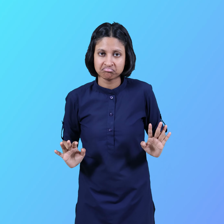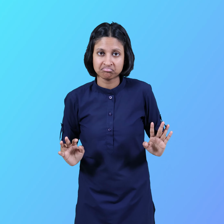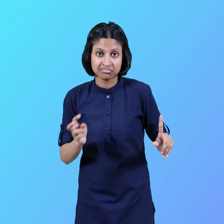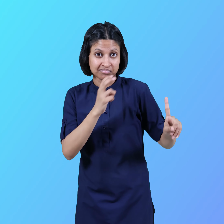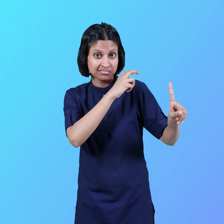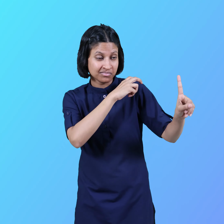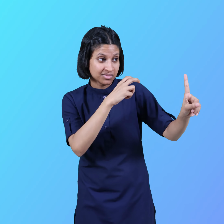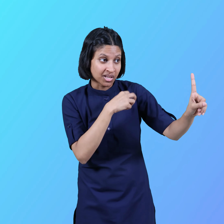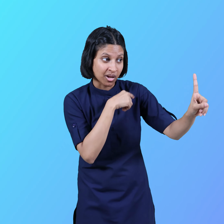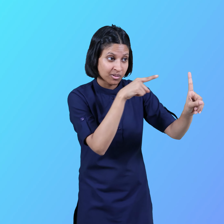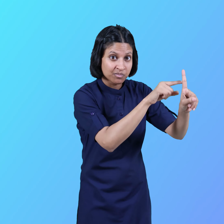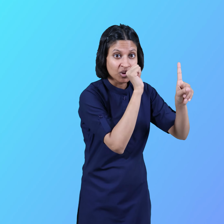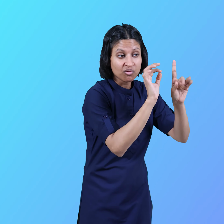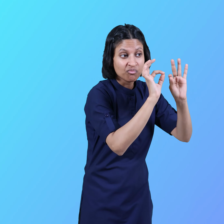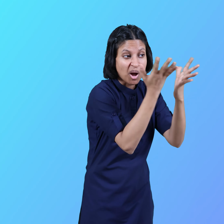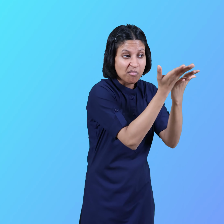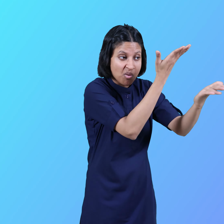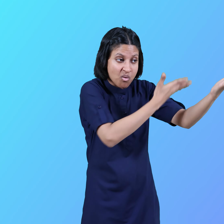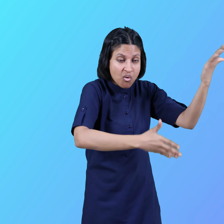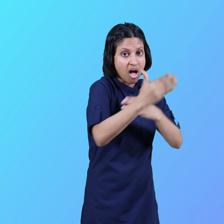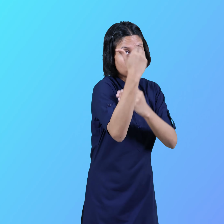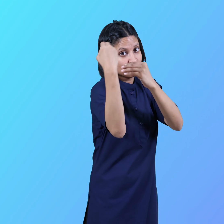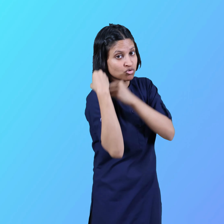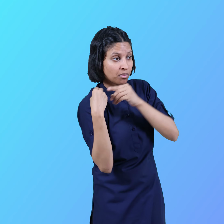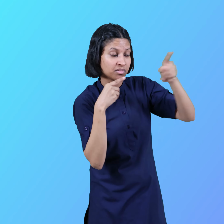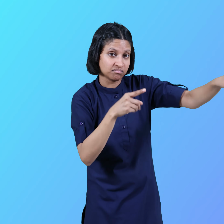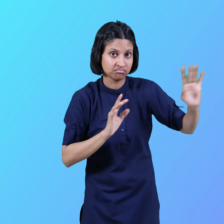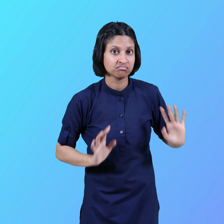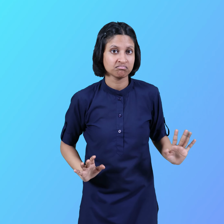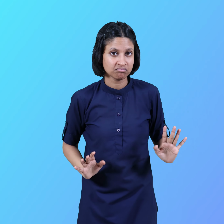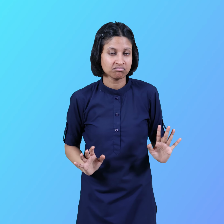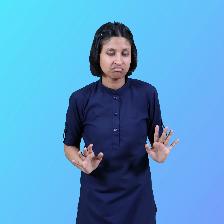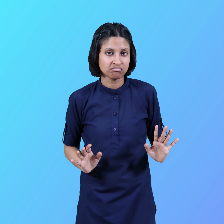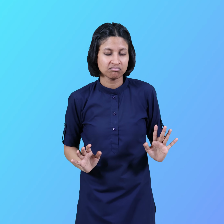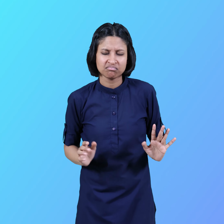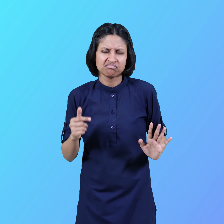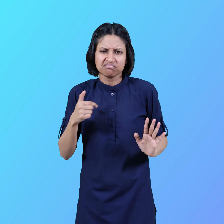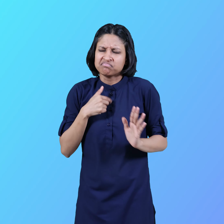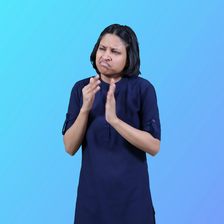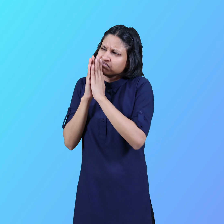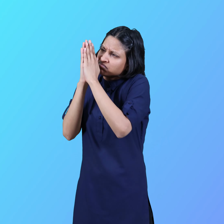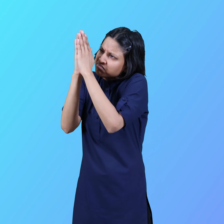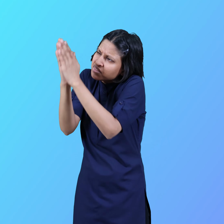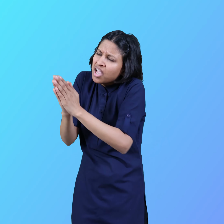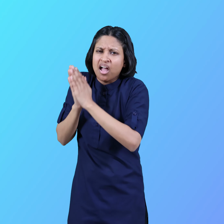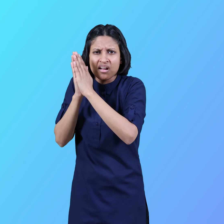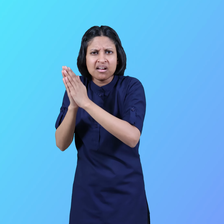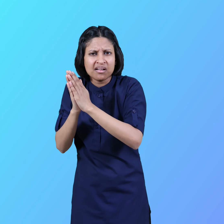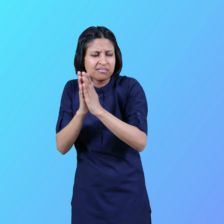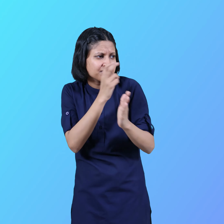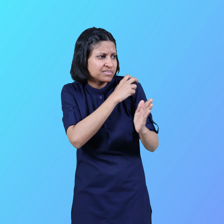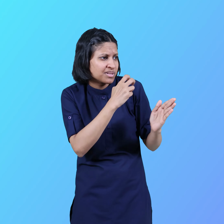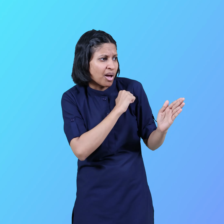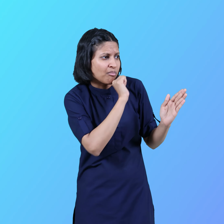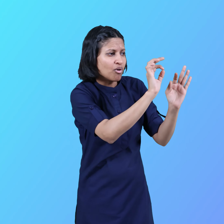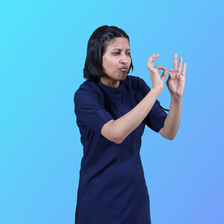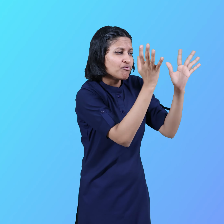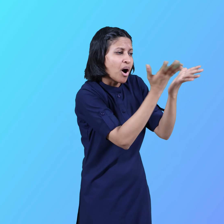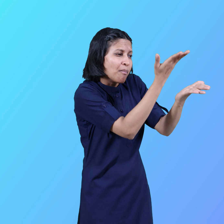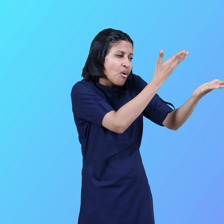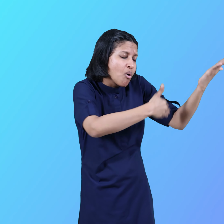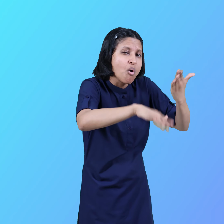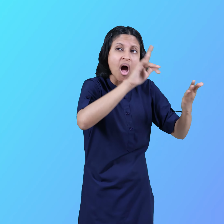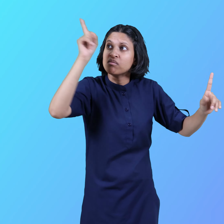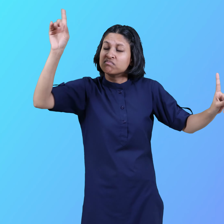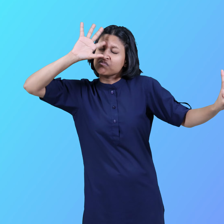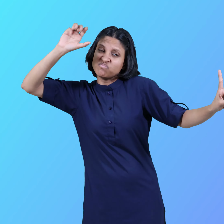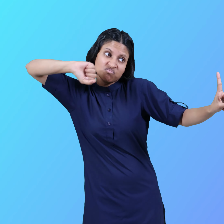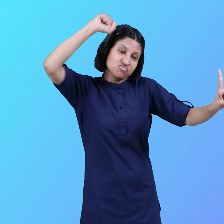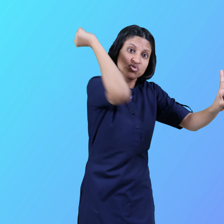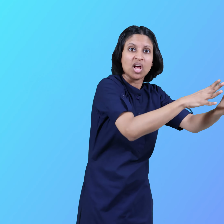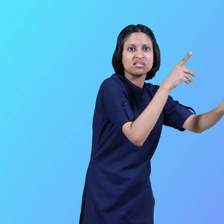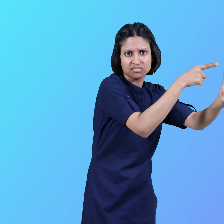Joab and his family are responsible for this, so I pray that they will be cursed.